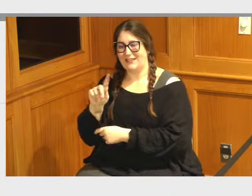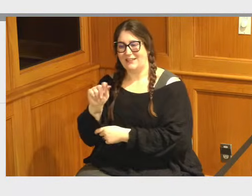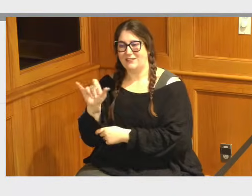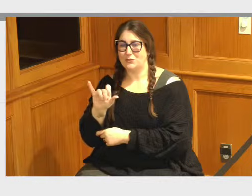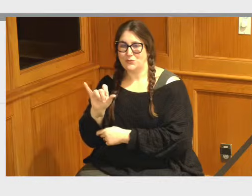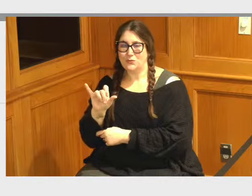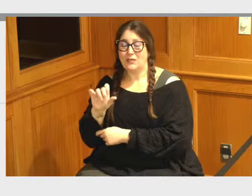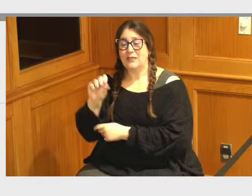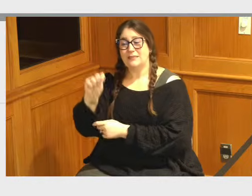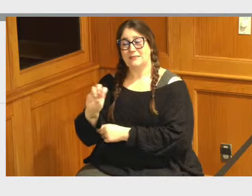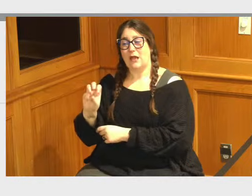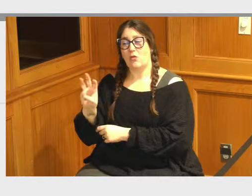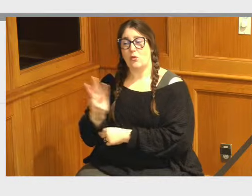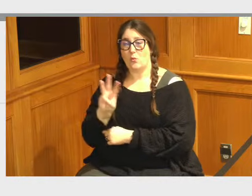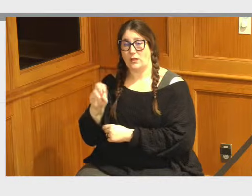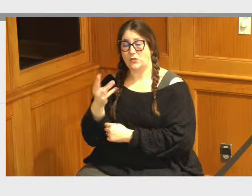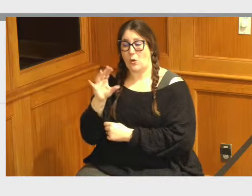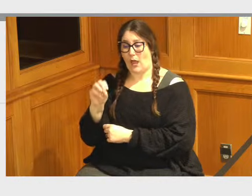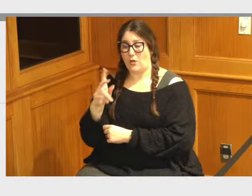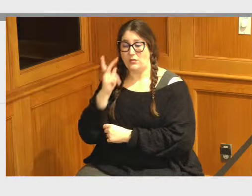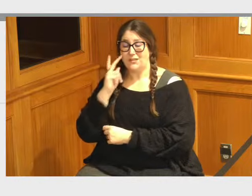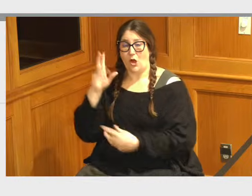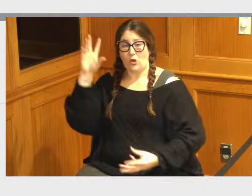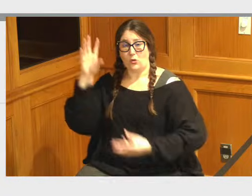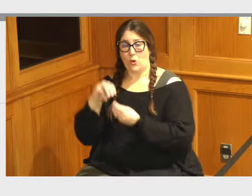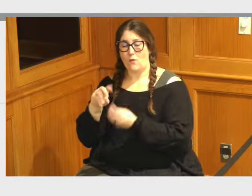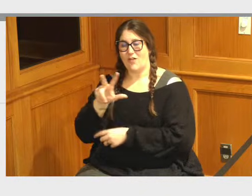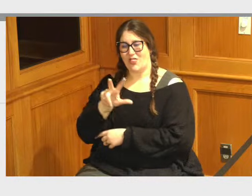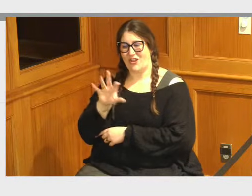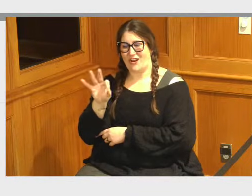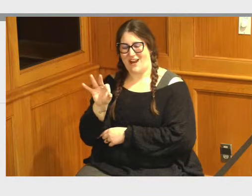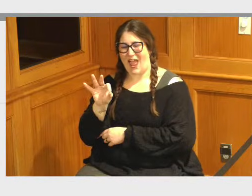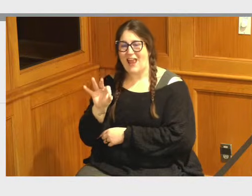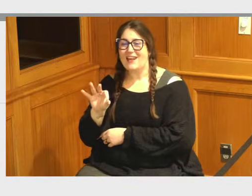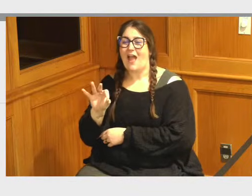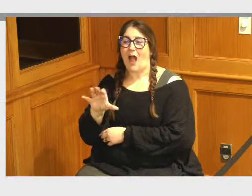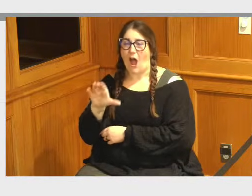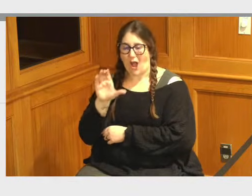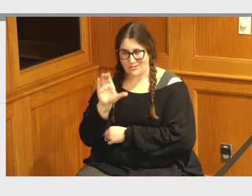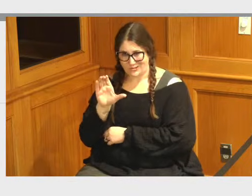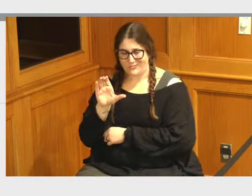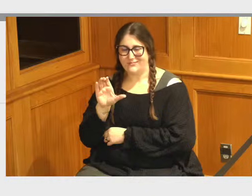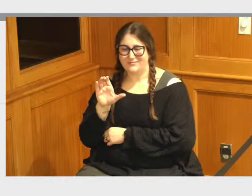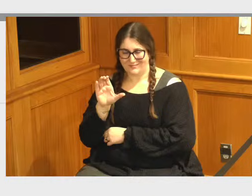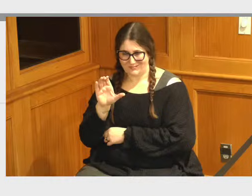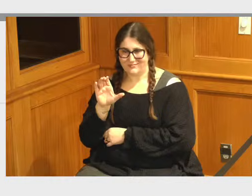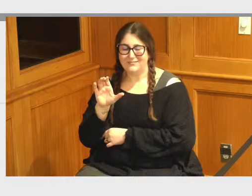Southwest Ohio region saw a total of 3,900 emergency department visits for fever and